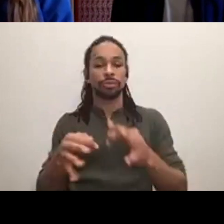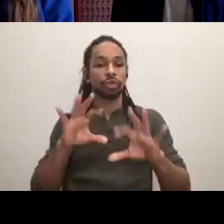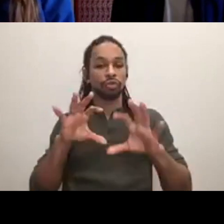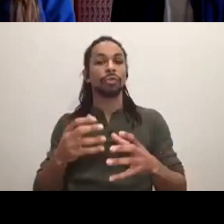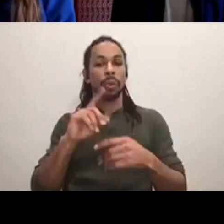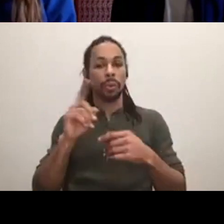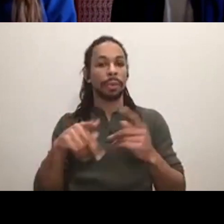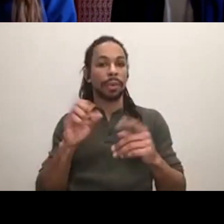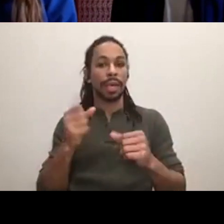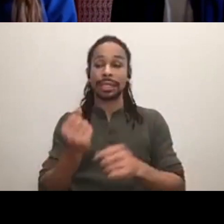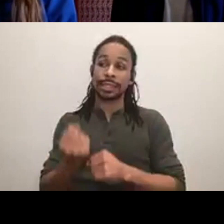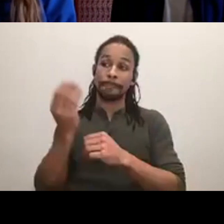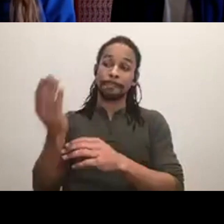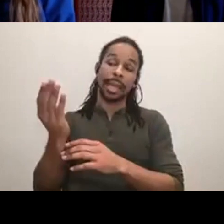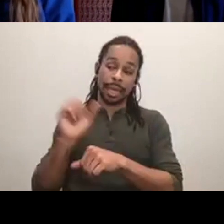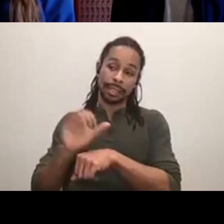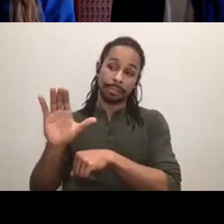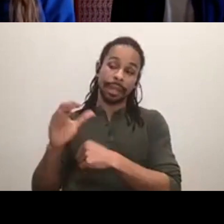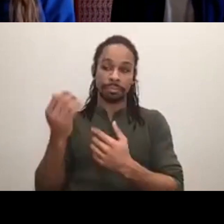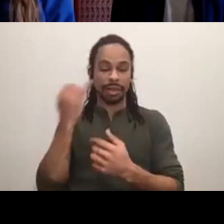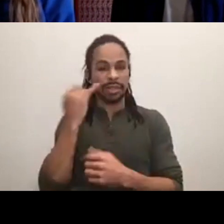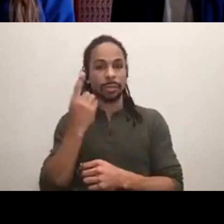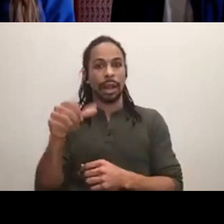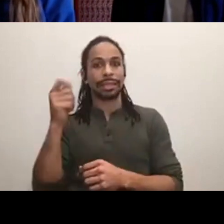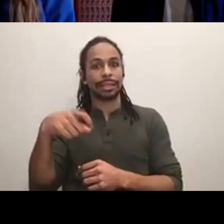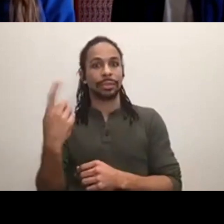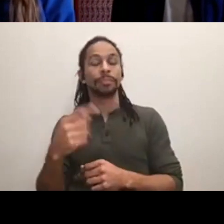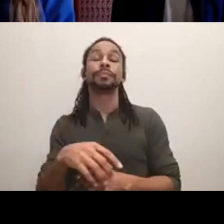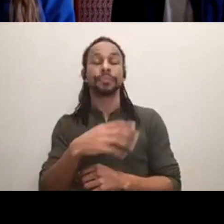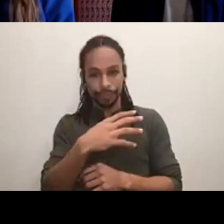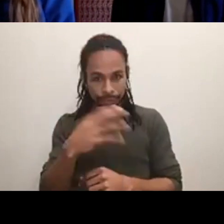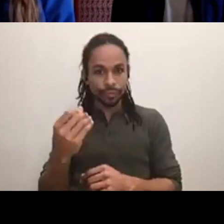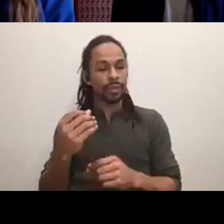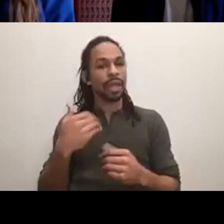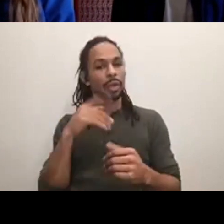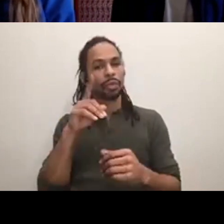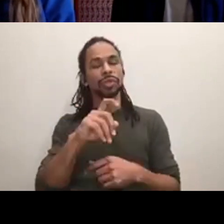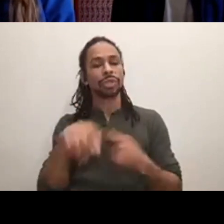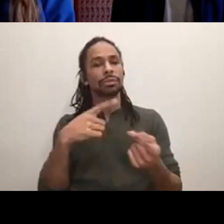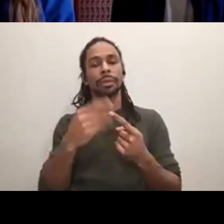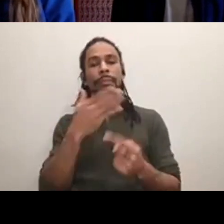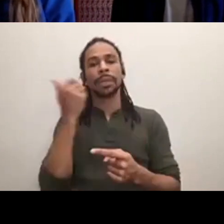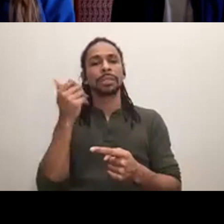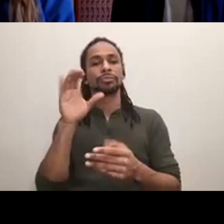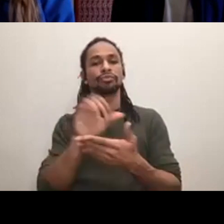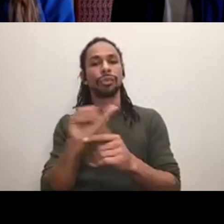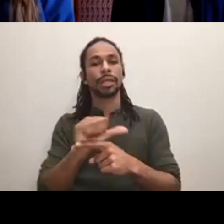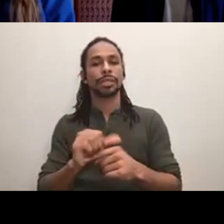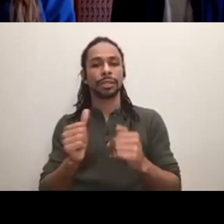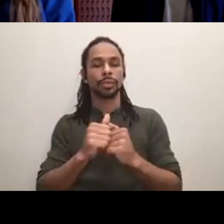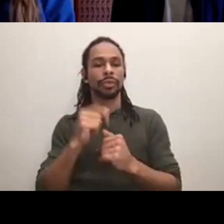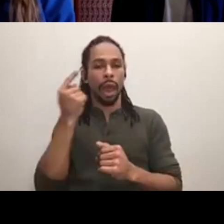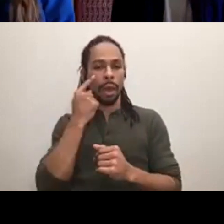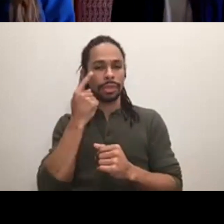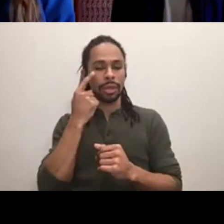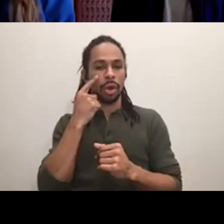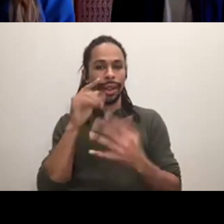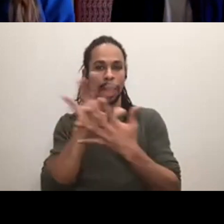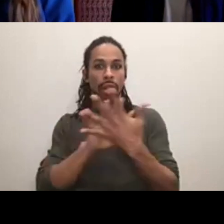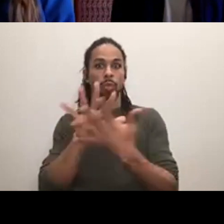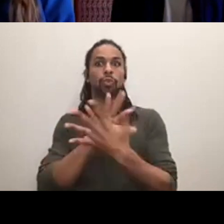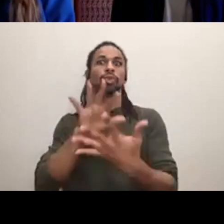paper taped to a white wall with a small piece of orange tape. On the paper, in all cap handwriting,